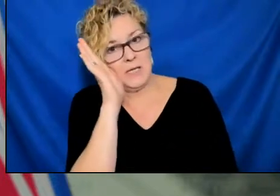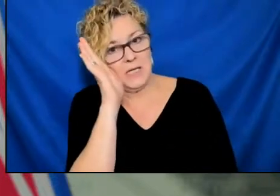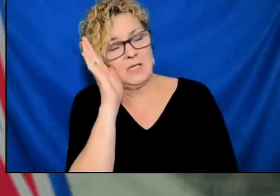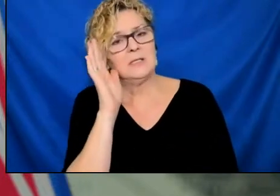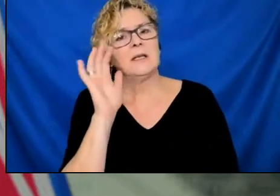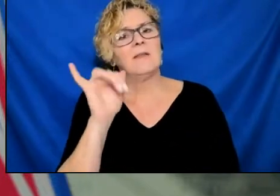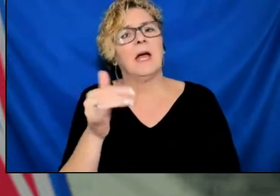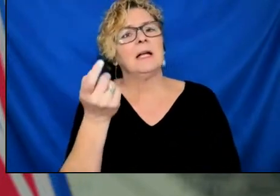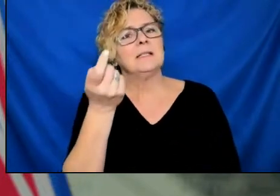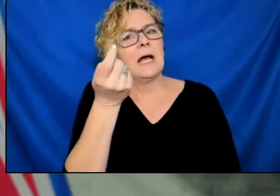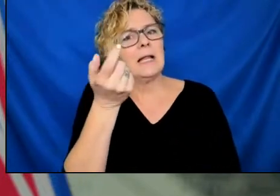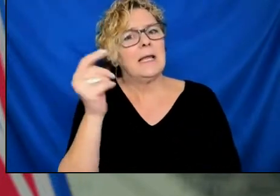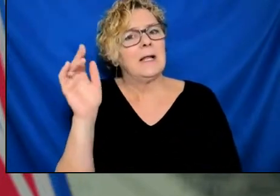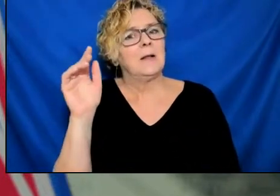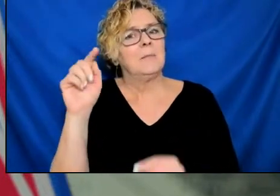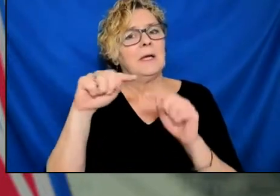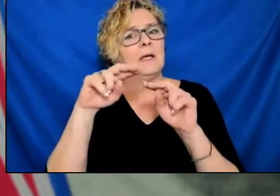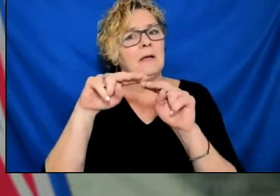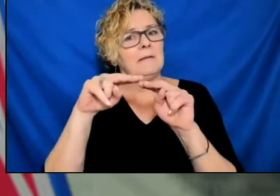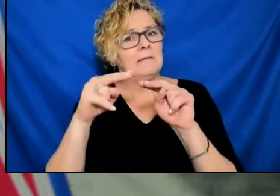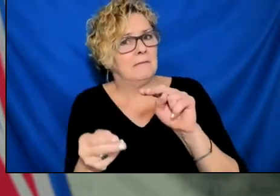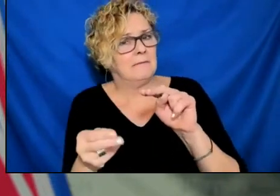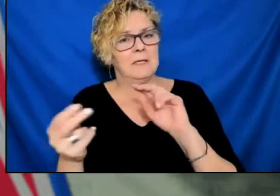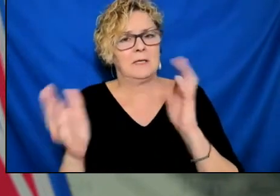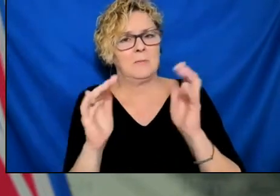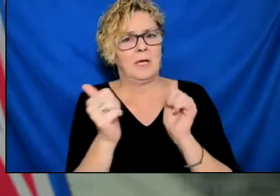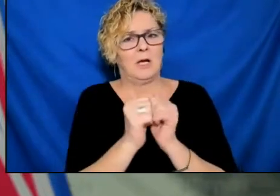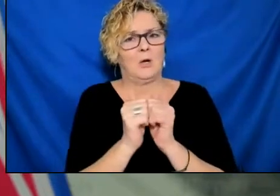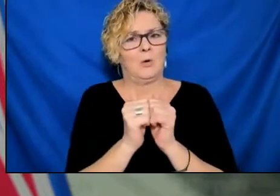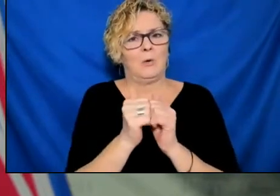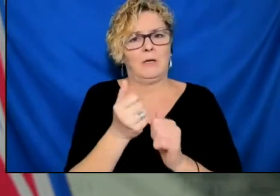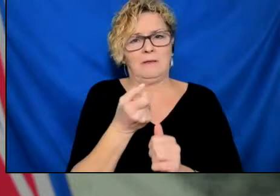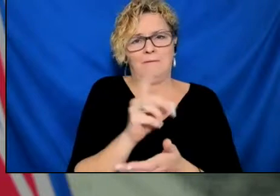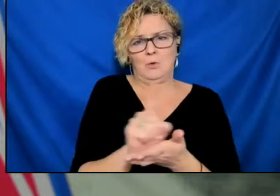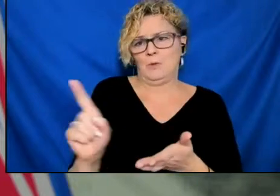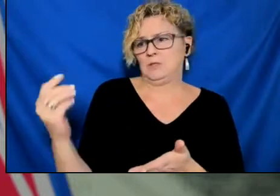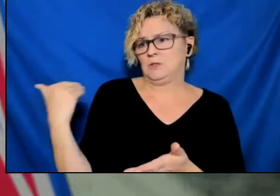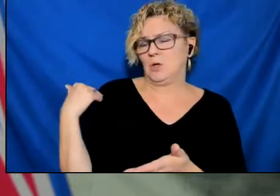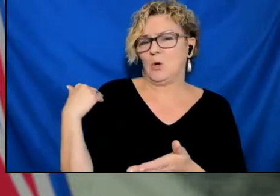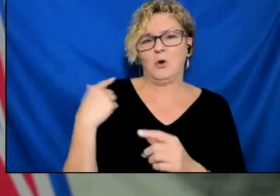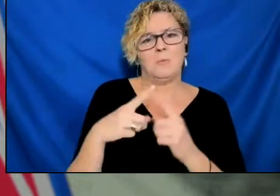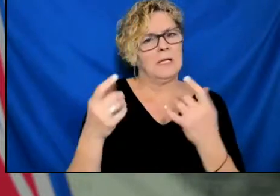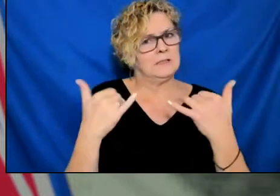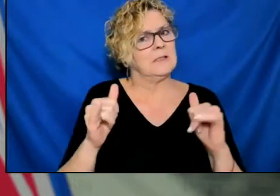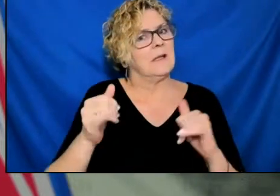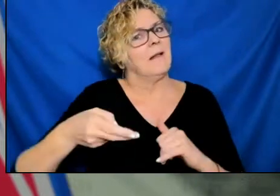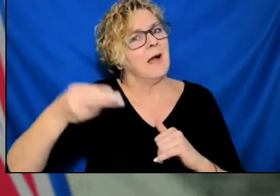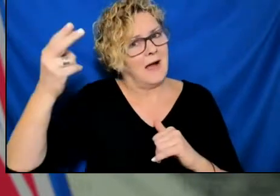significantly less than it was, say, three to four weeks ago, but still a very significant